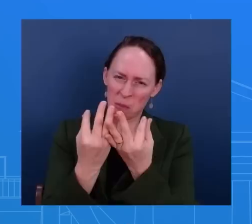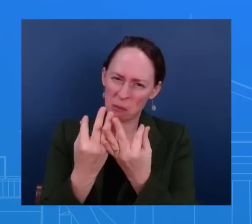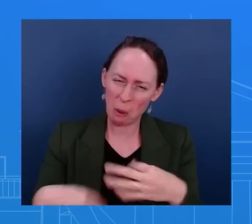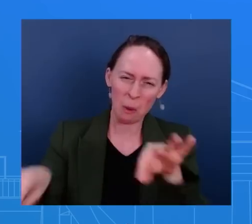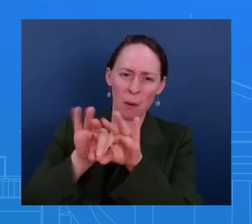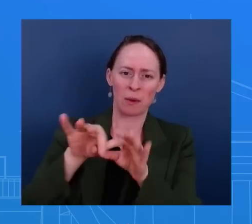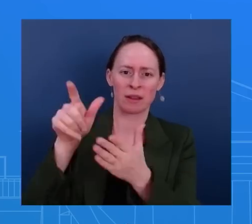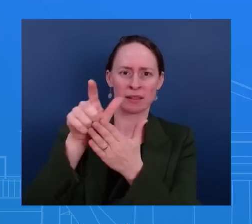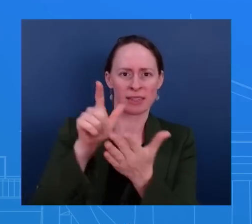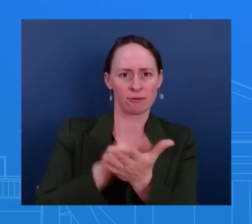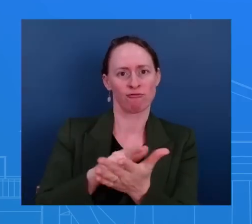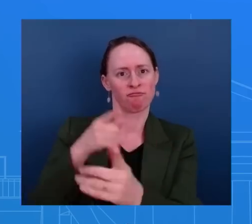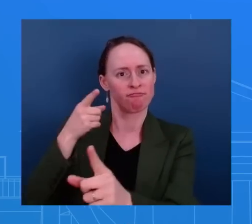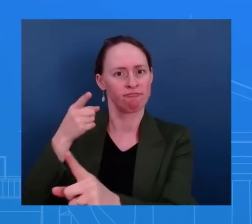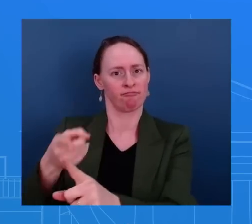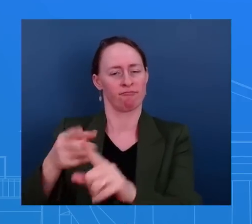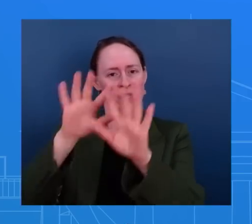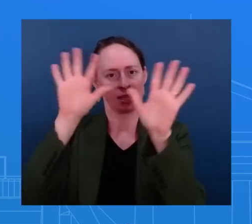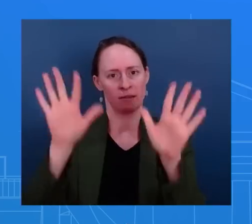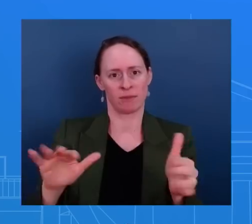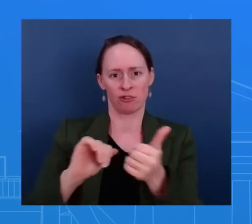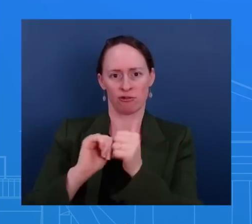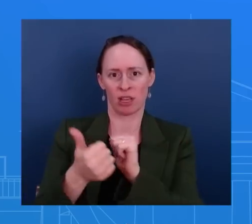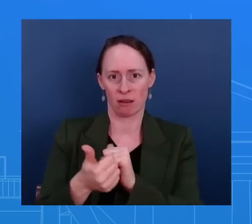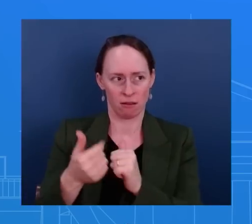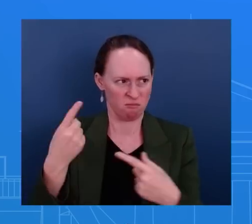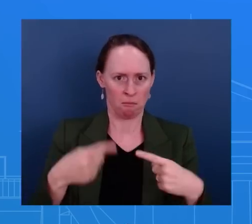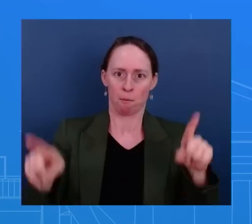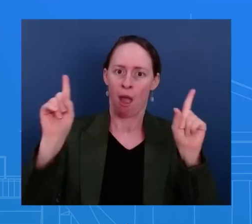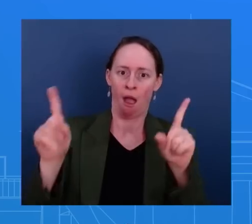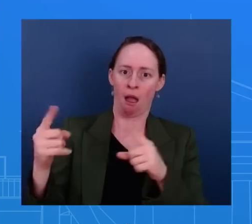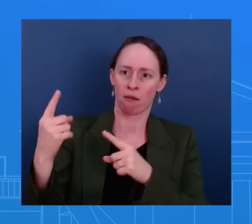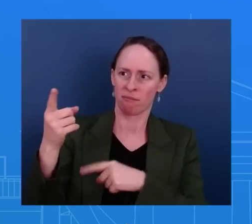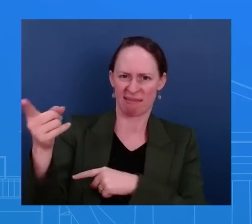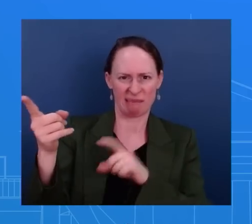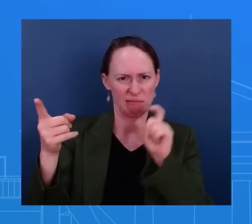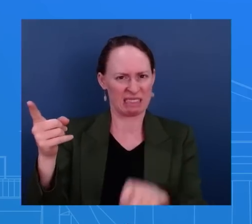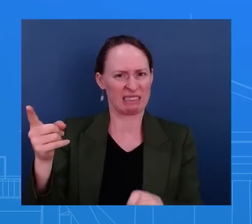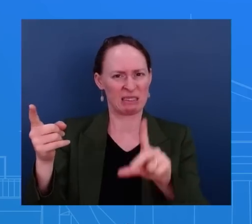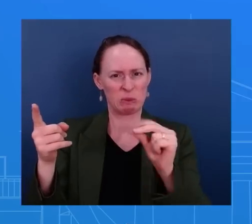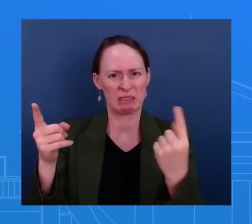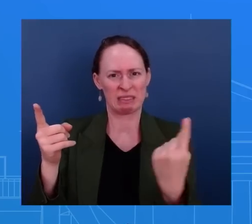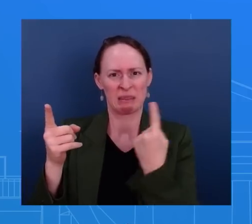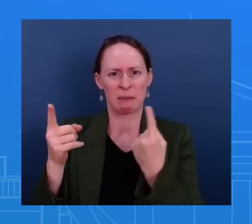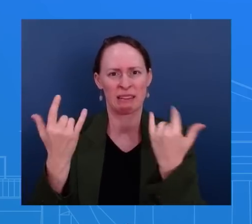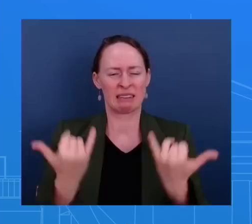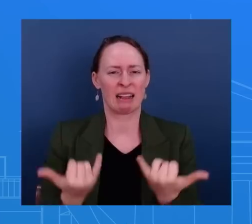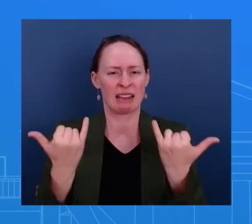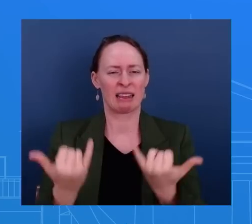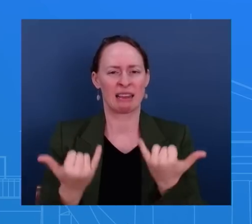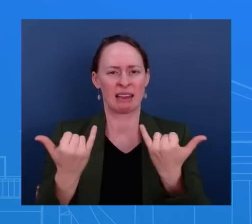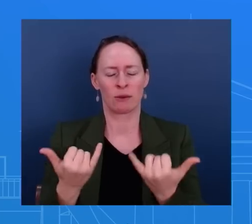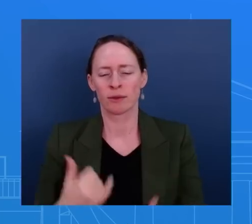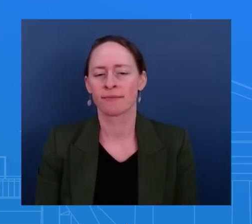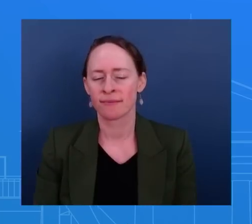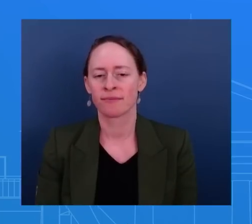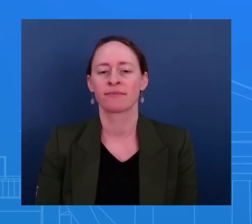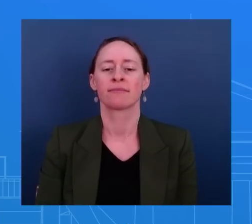one of our major crises right now that we face in this country, in the world. The Inflation Reduction Act. So, we could be no- --